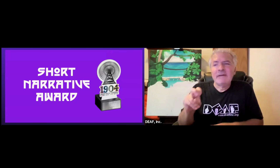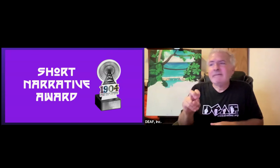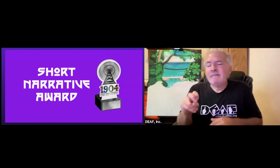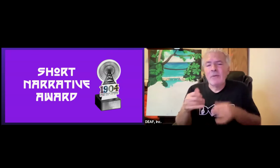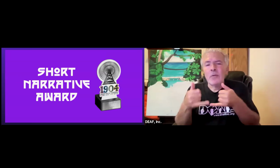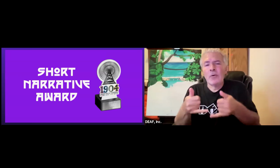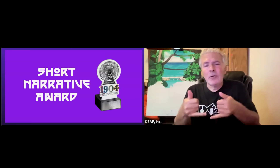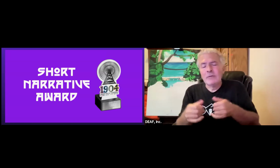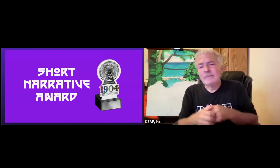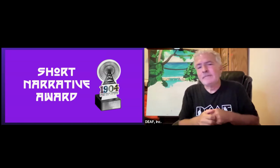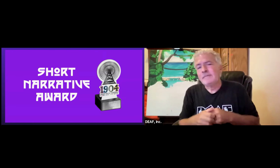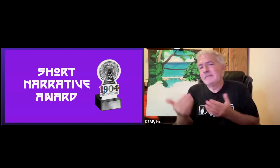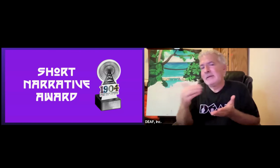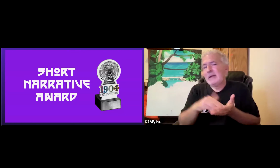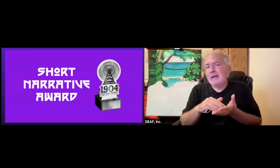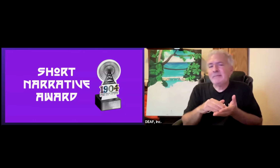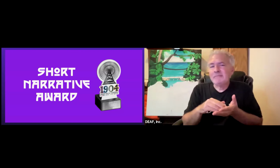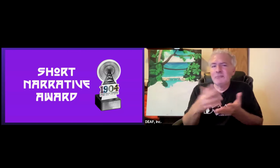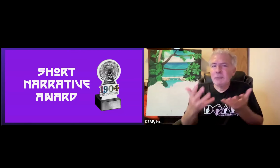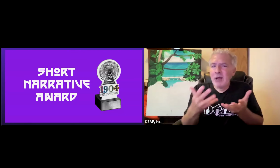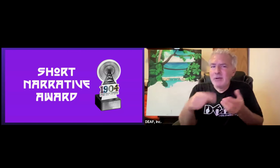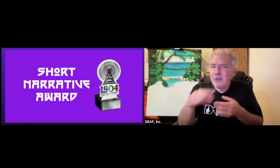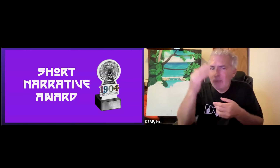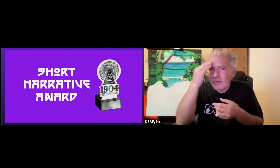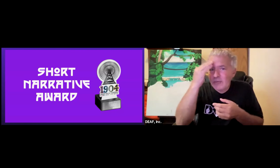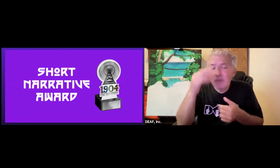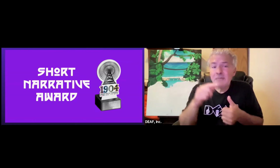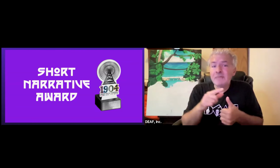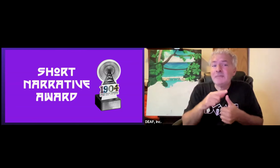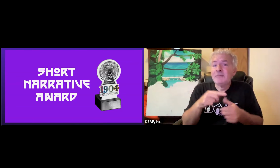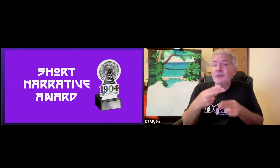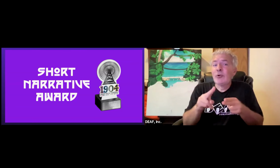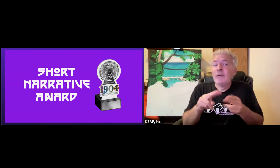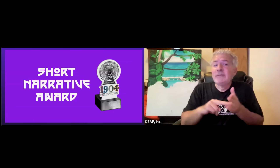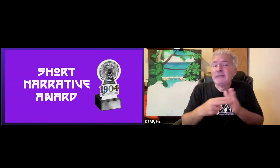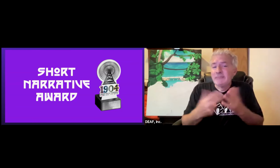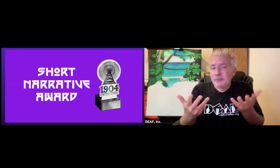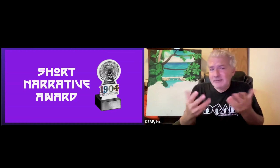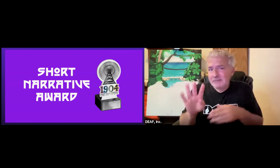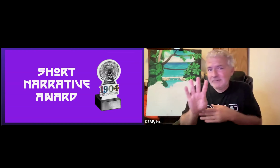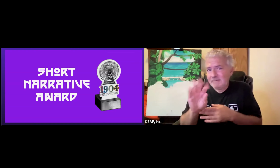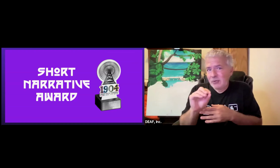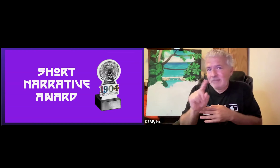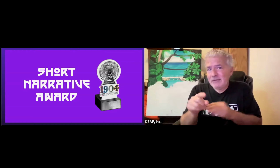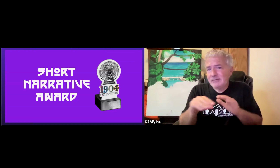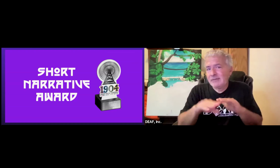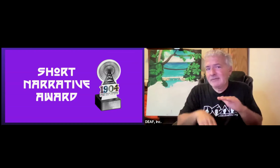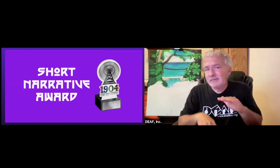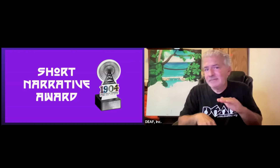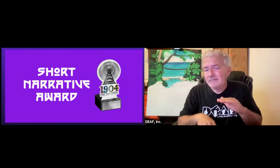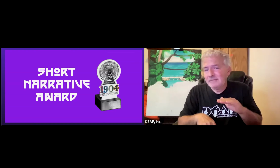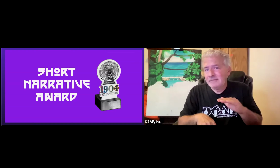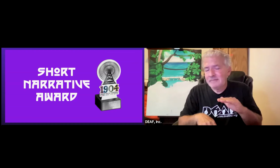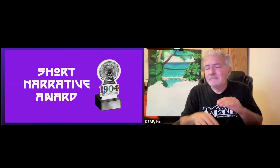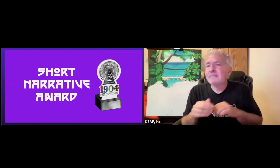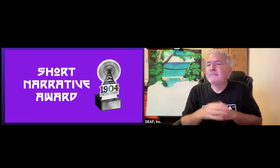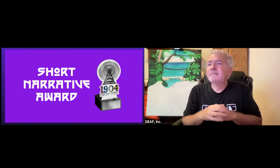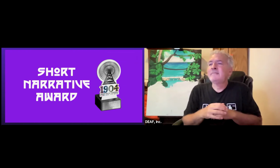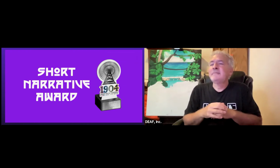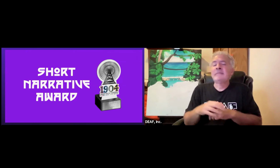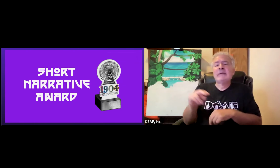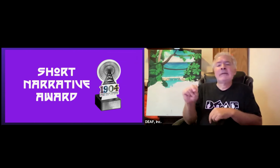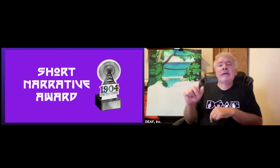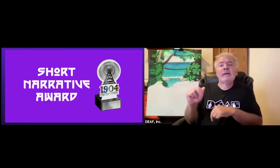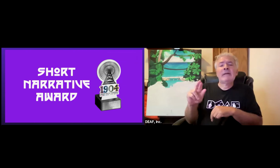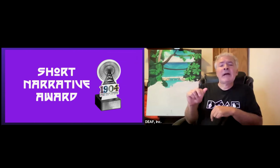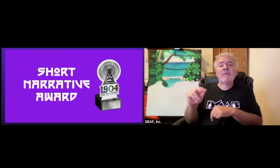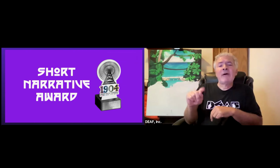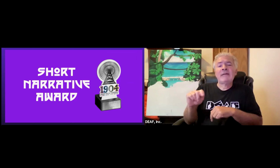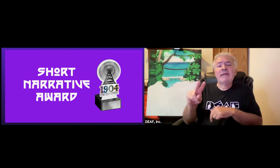Short narrative award. Again, remember, now short narrative, that's 40 minutes or less.